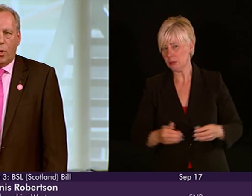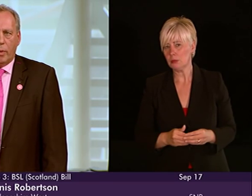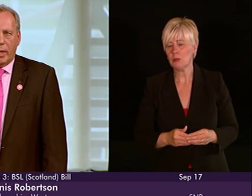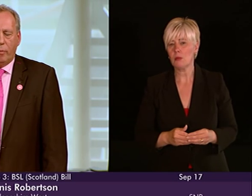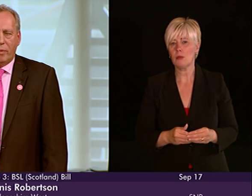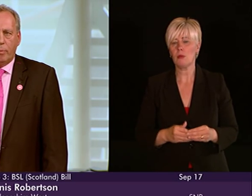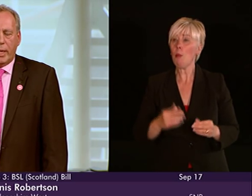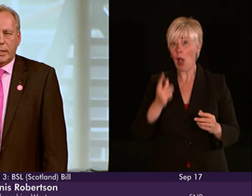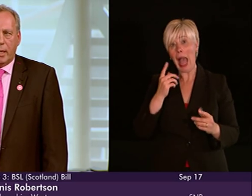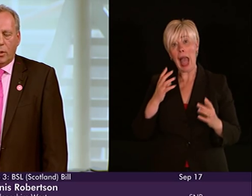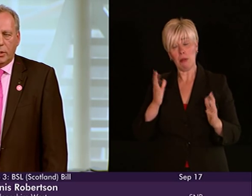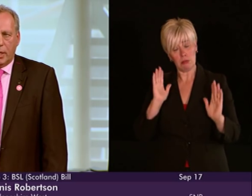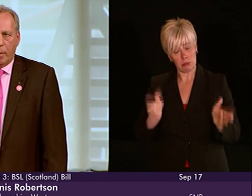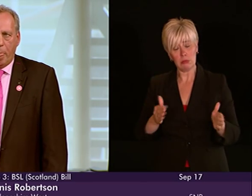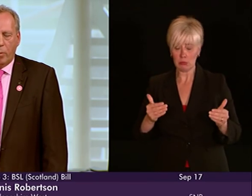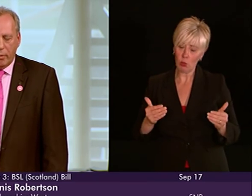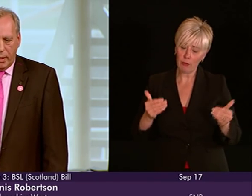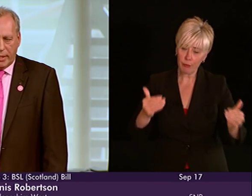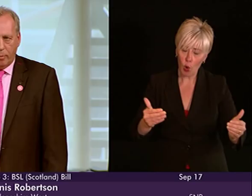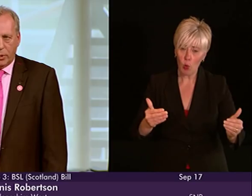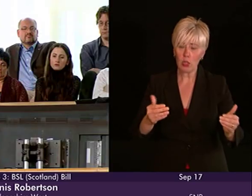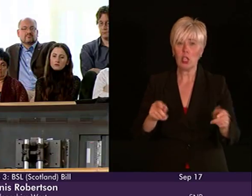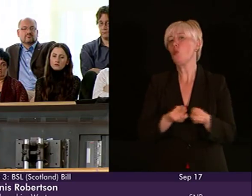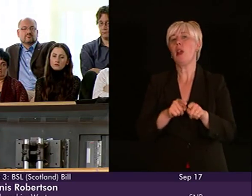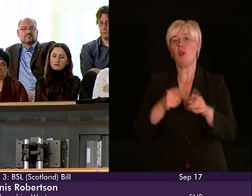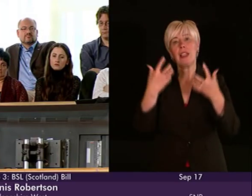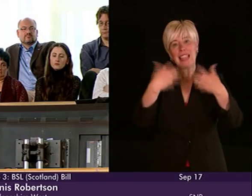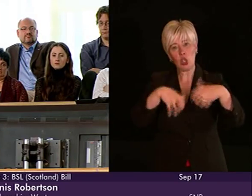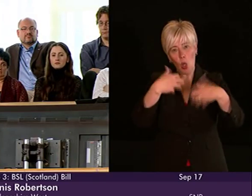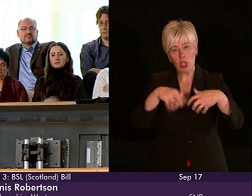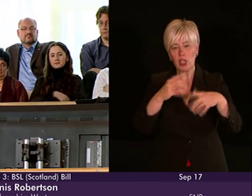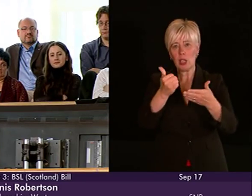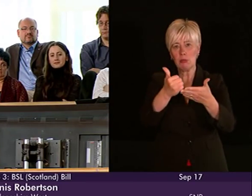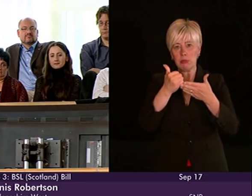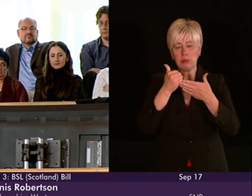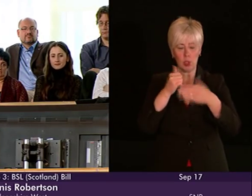moved forward and embraced technology. I know that my time is running out, but I will give